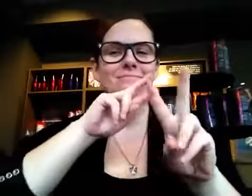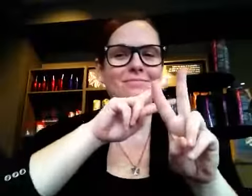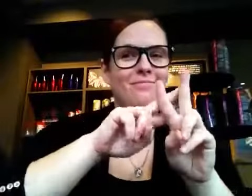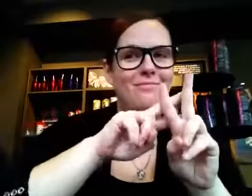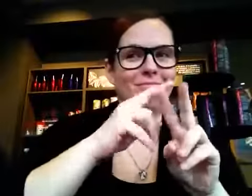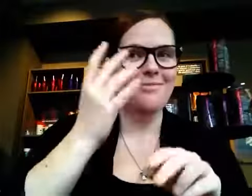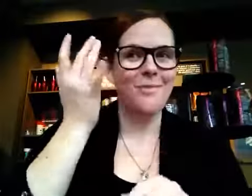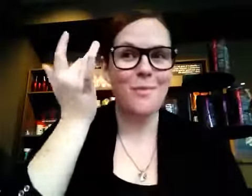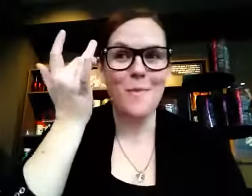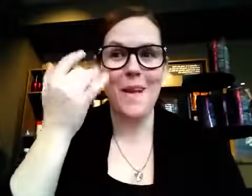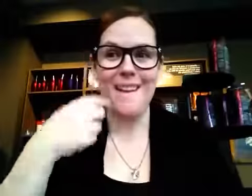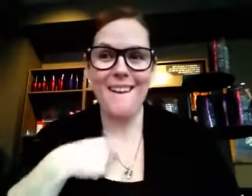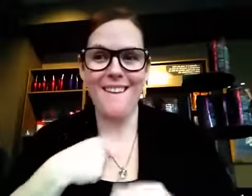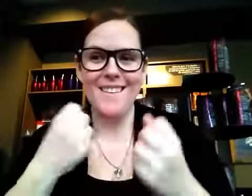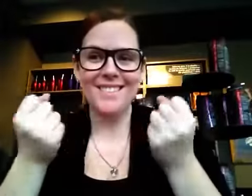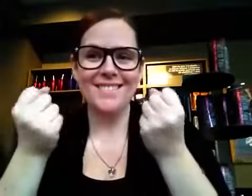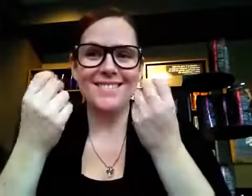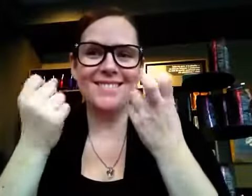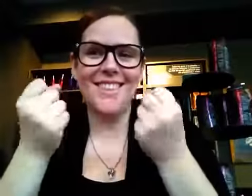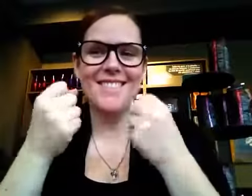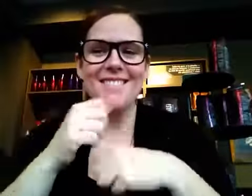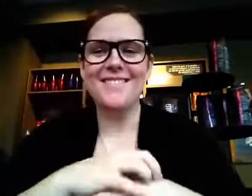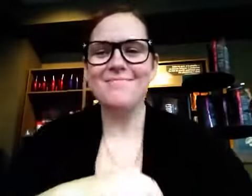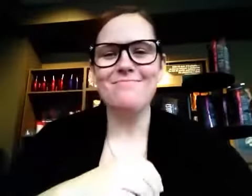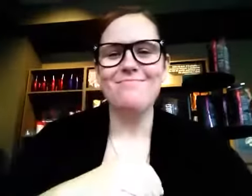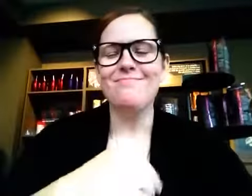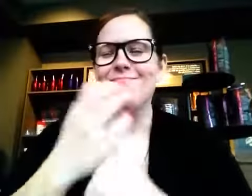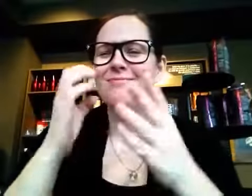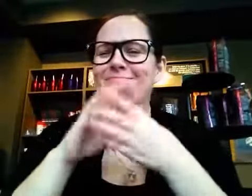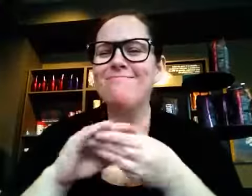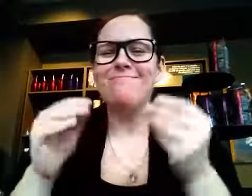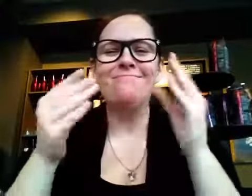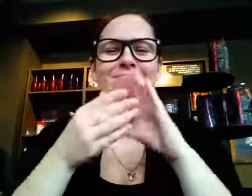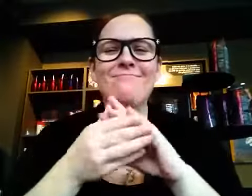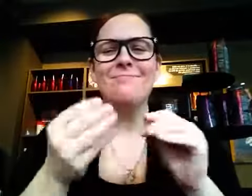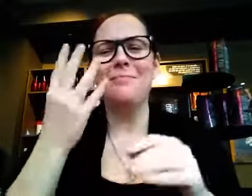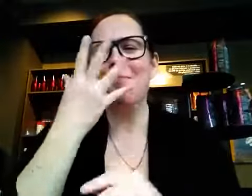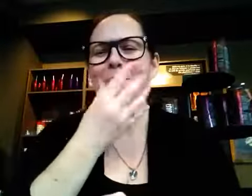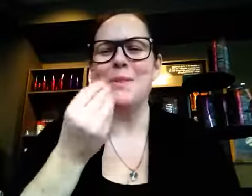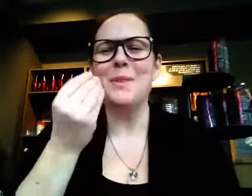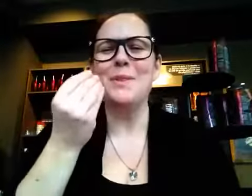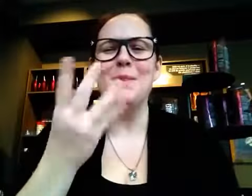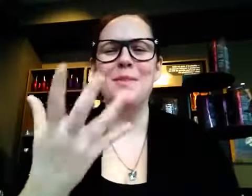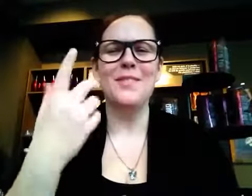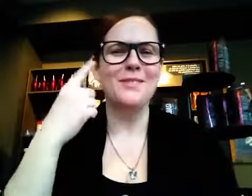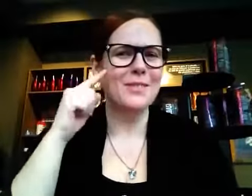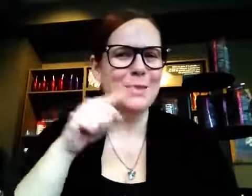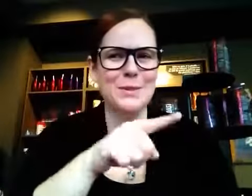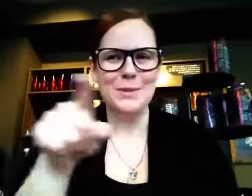#whyIsign: I have a beautiful story for you.